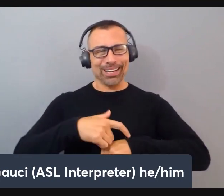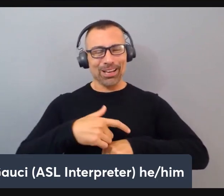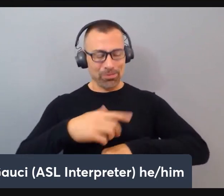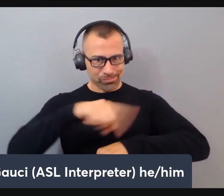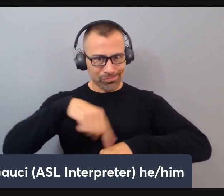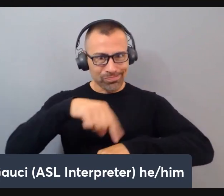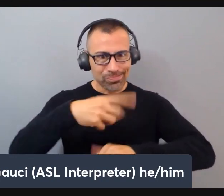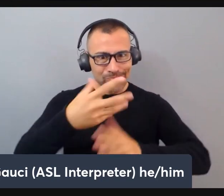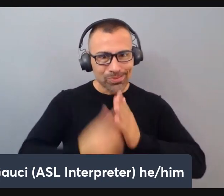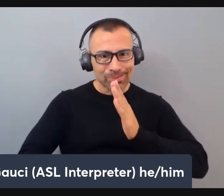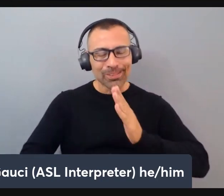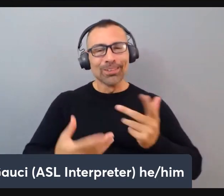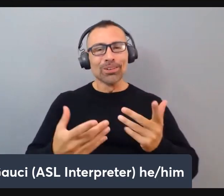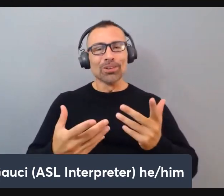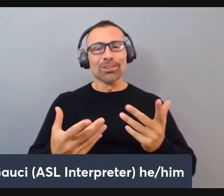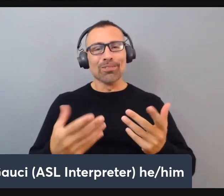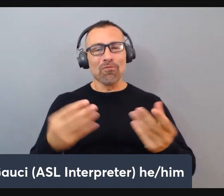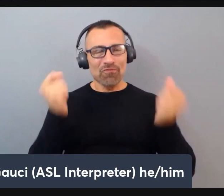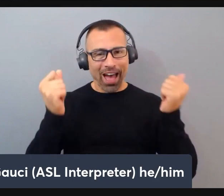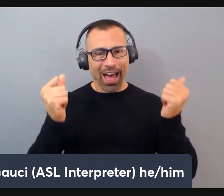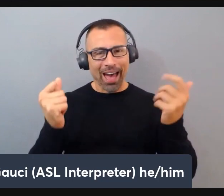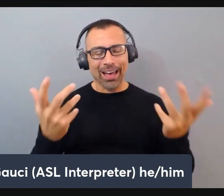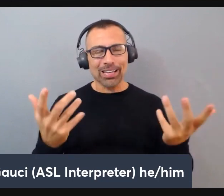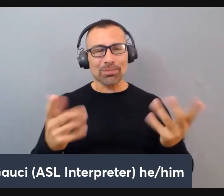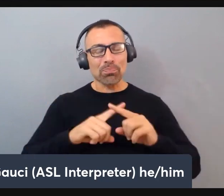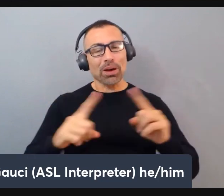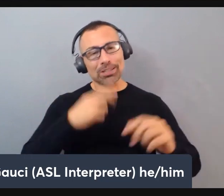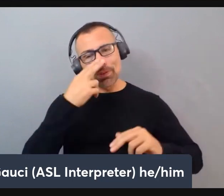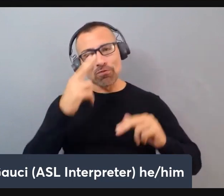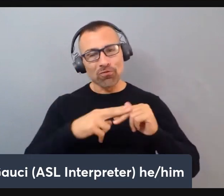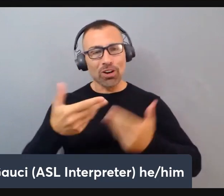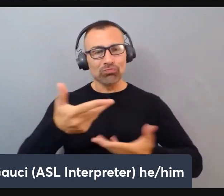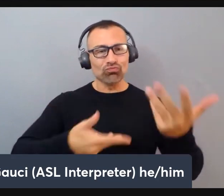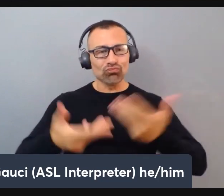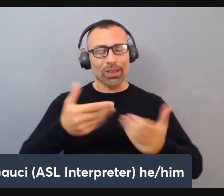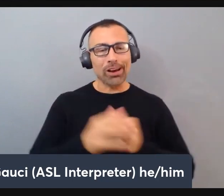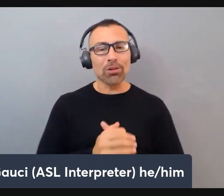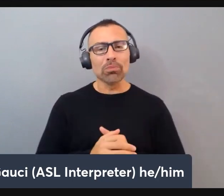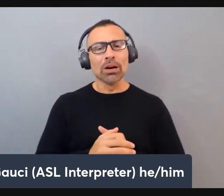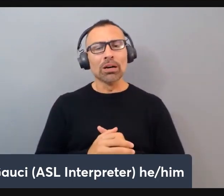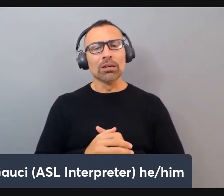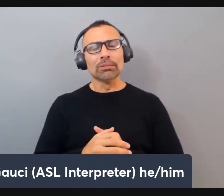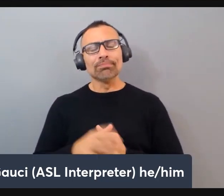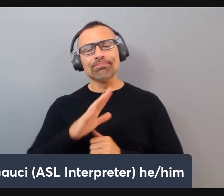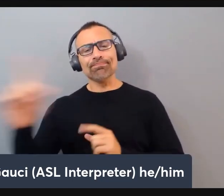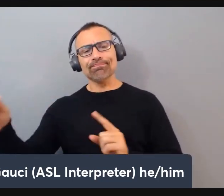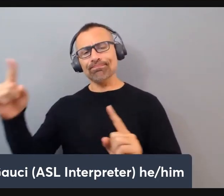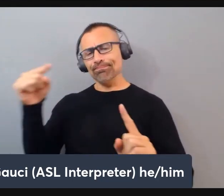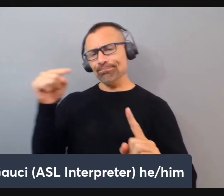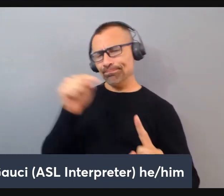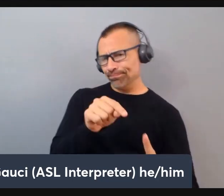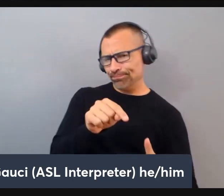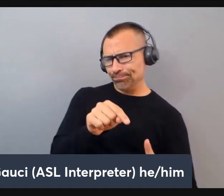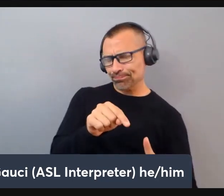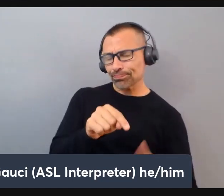But kind of circling back, so, what if I wanted to learn all the 17 ways